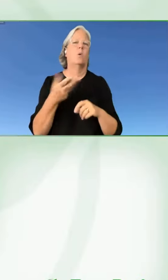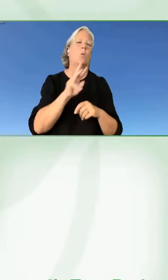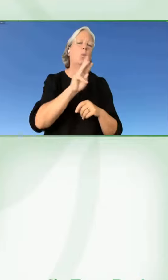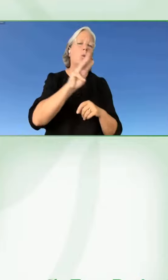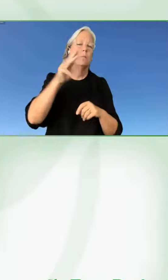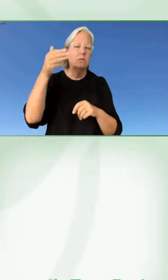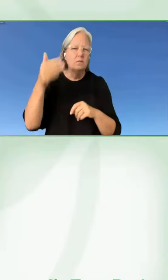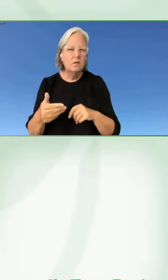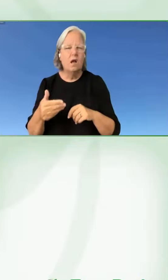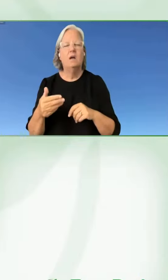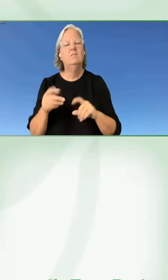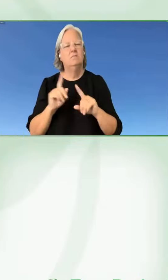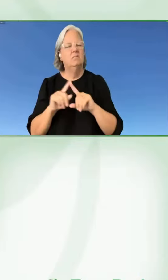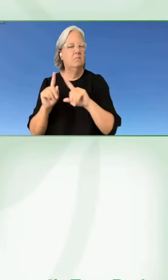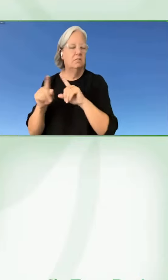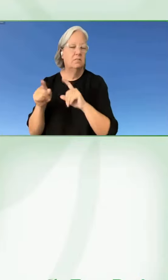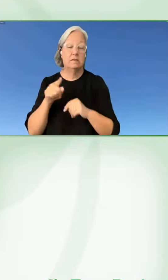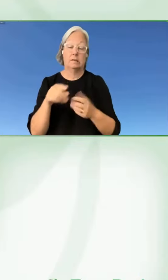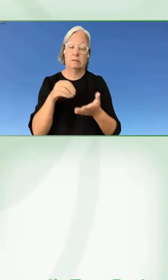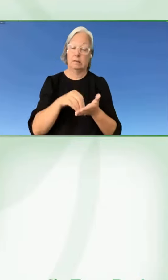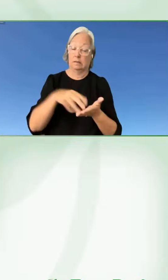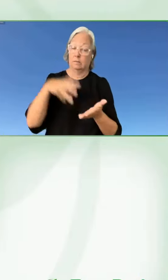to the audience here.